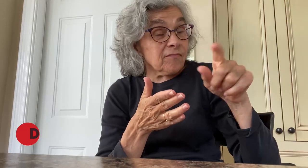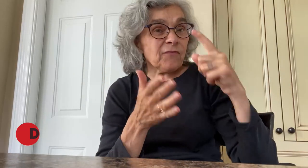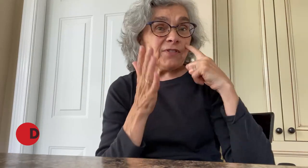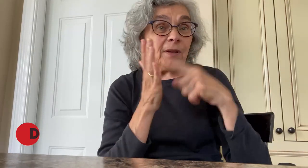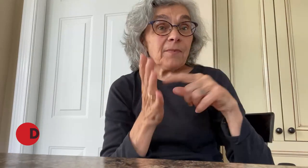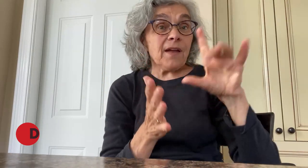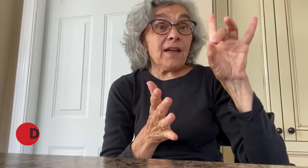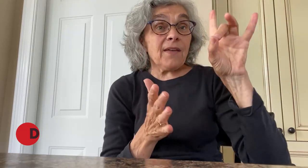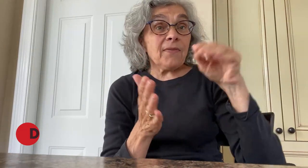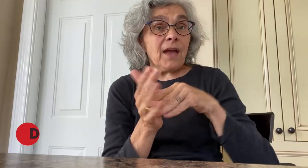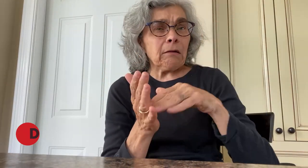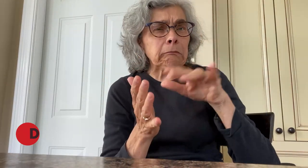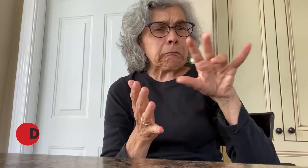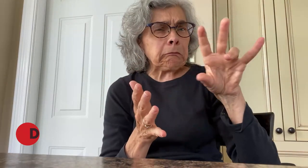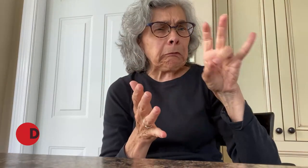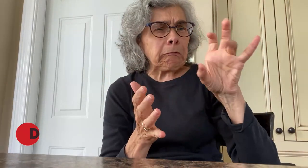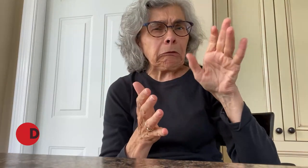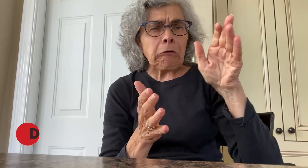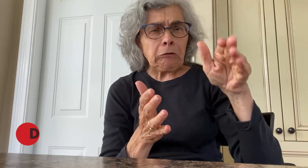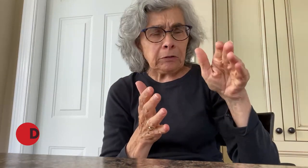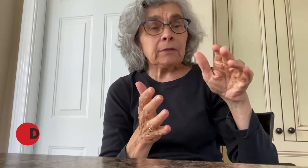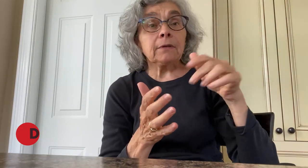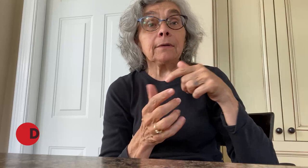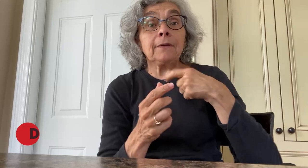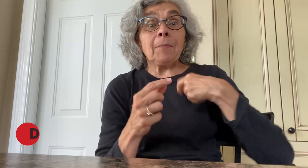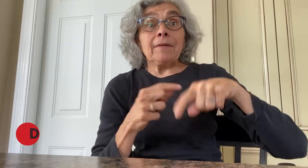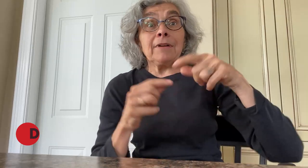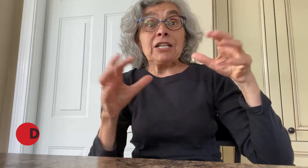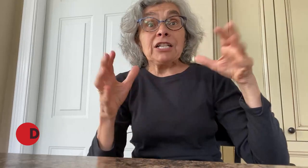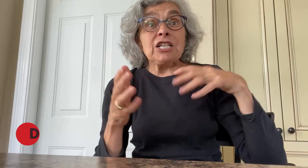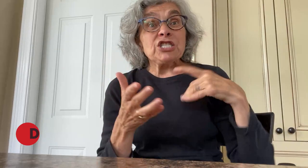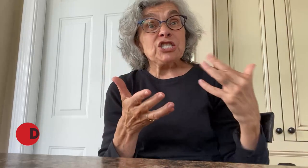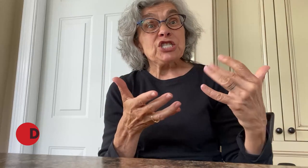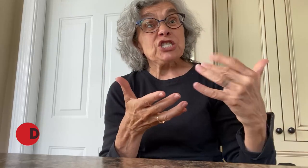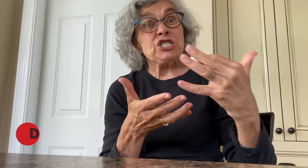For example with approximately 8,700 signs,